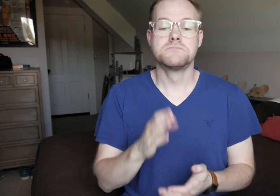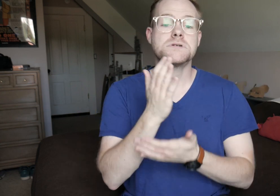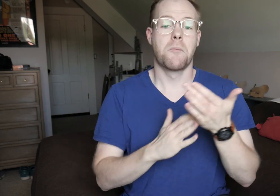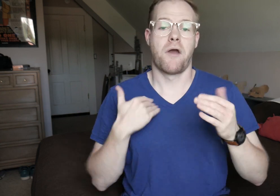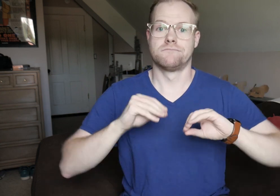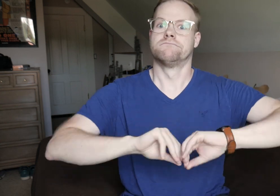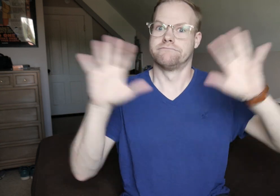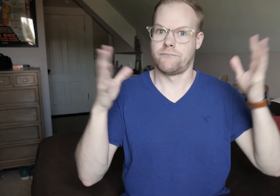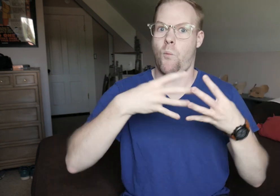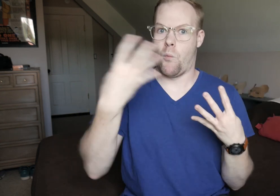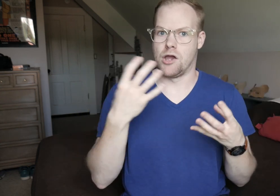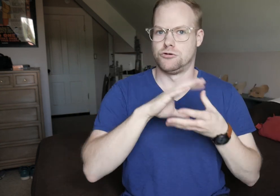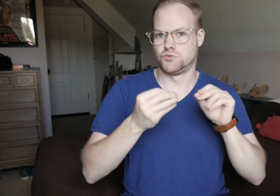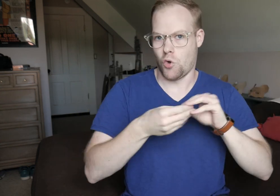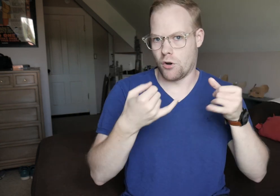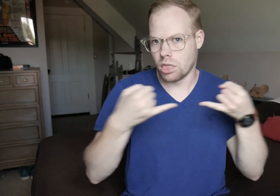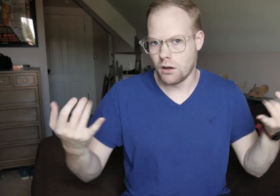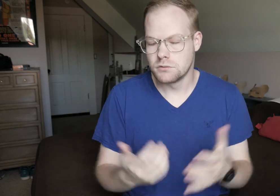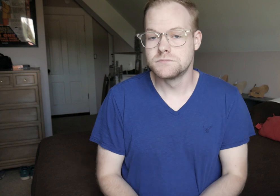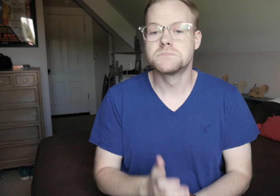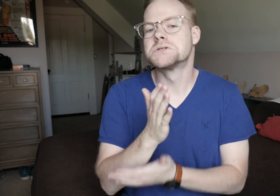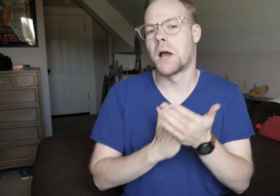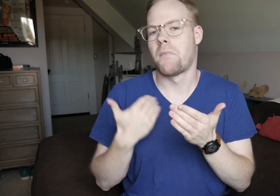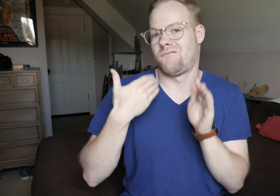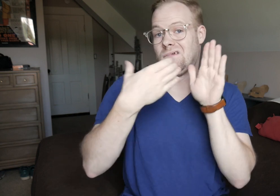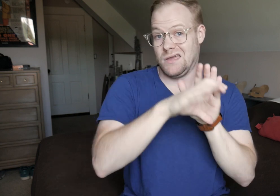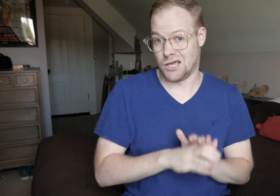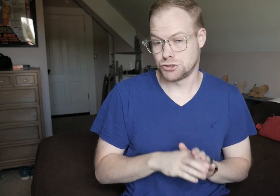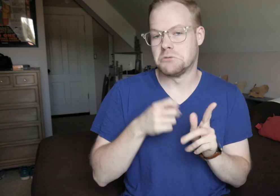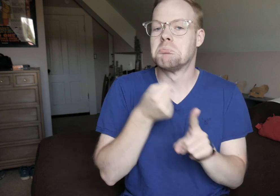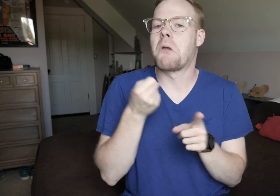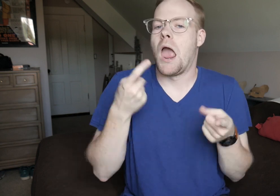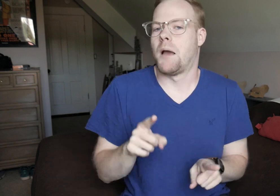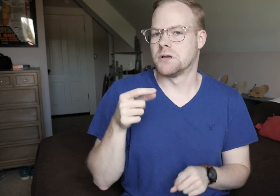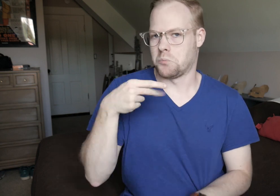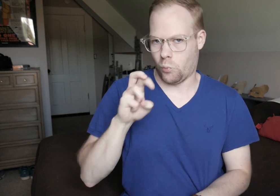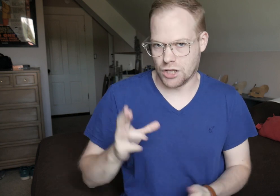Some have explicitly queer storylines, some have characters that just happen to be queer.